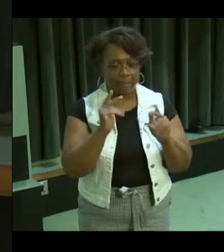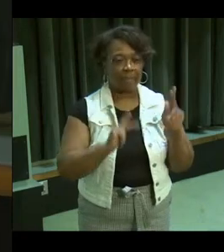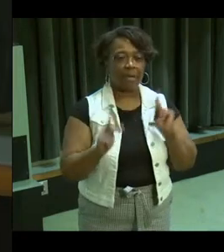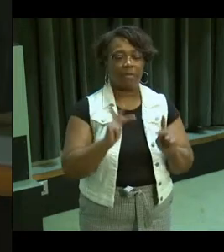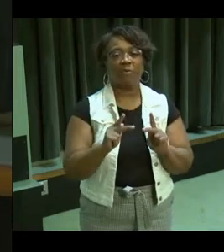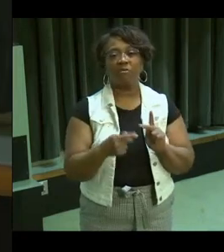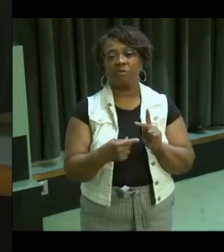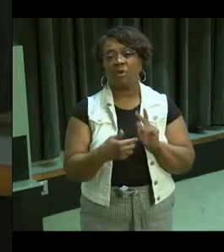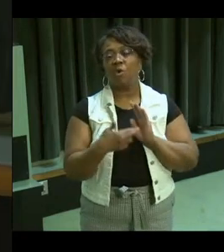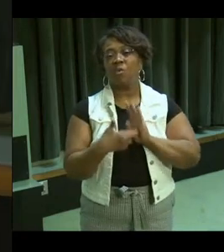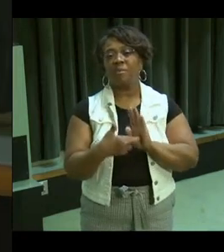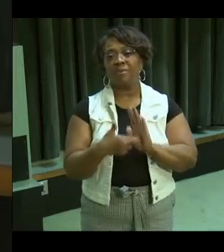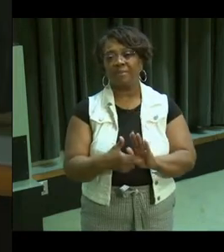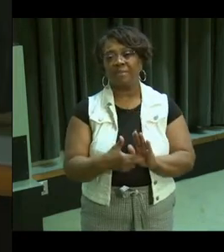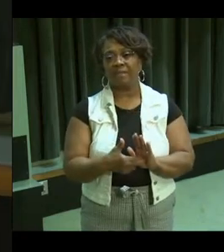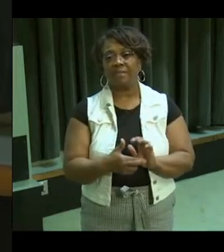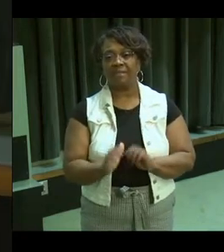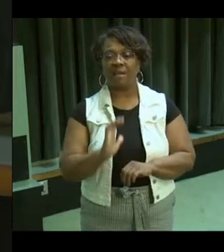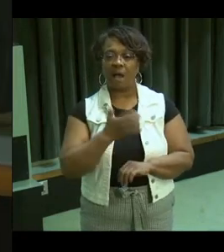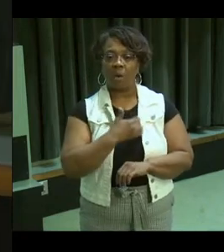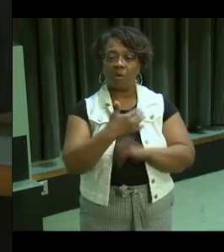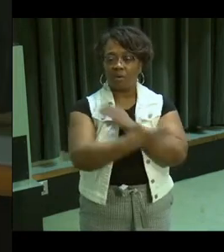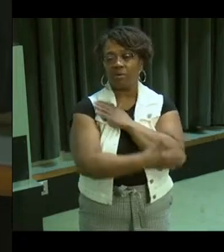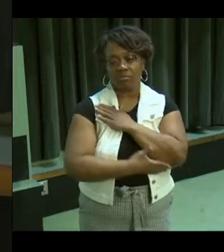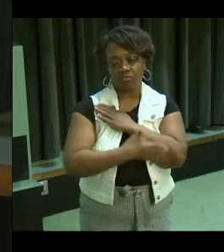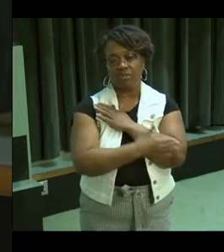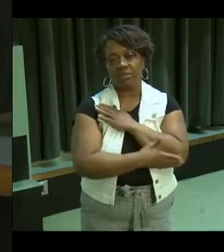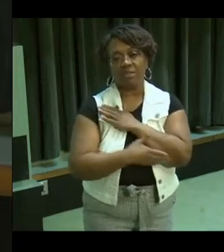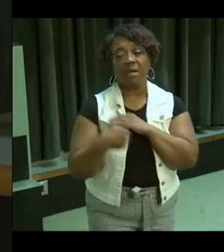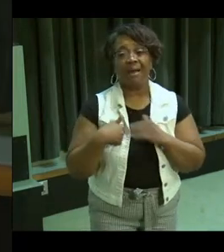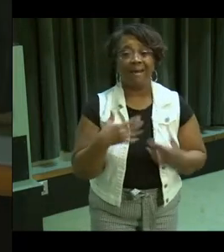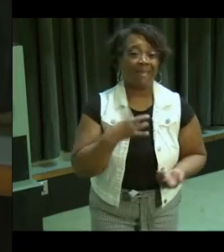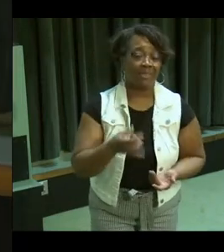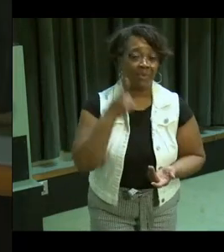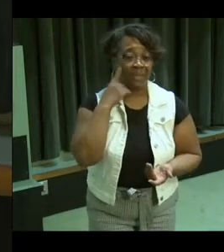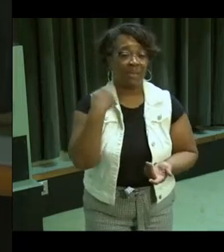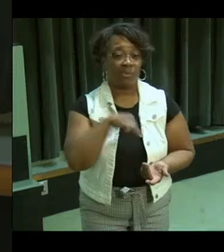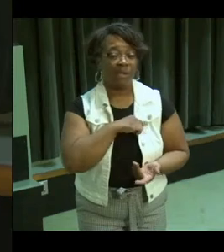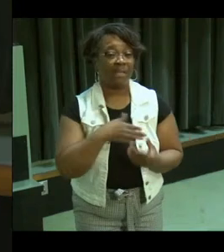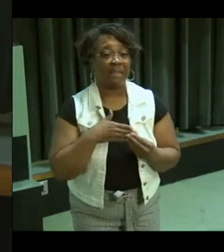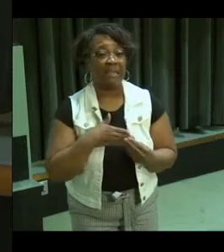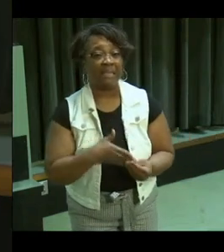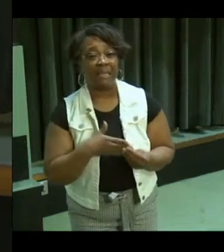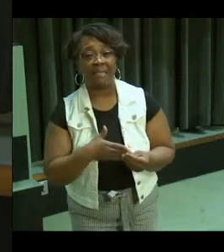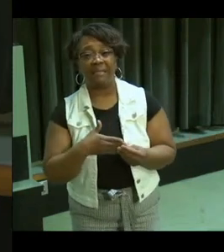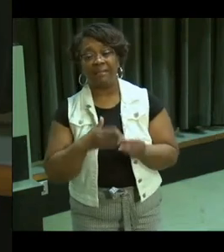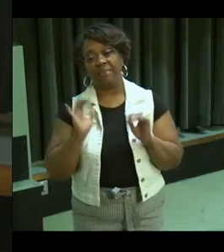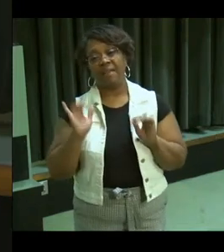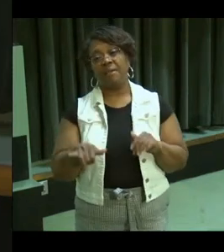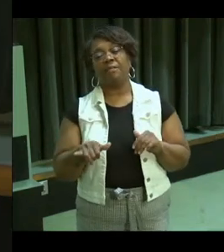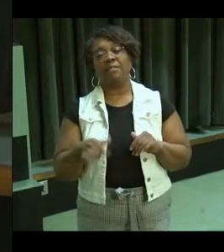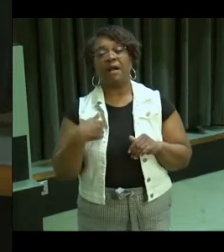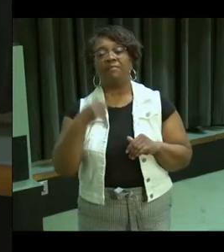our, you know, where we are as a